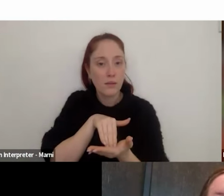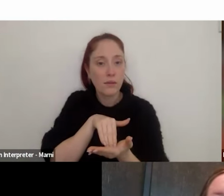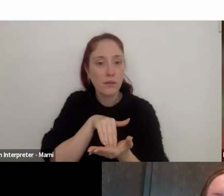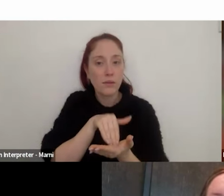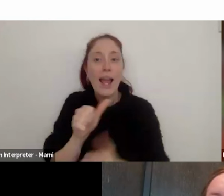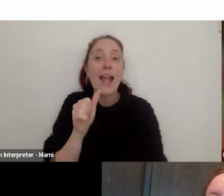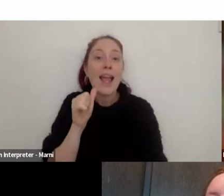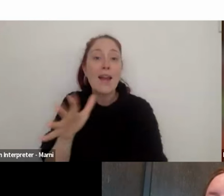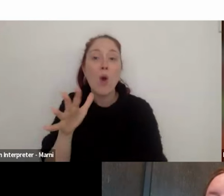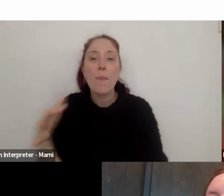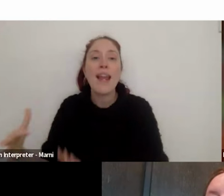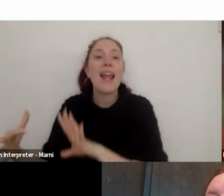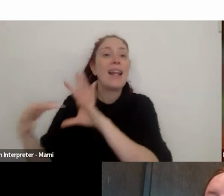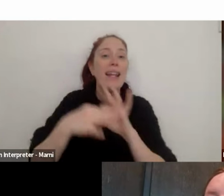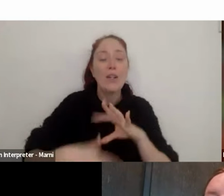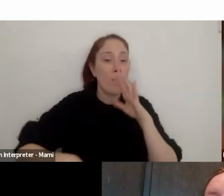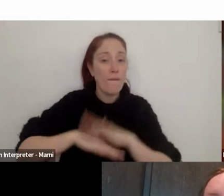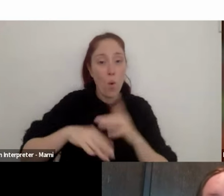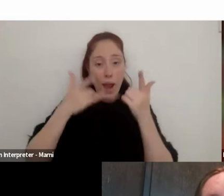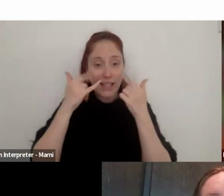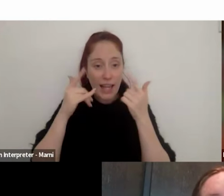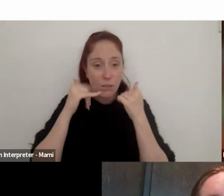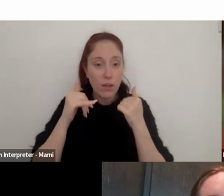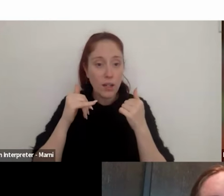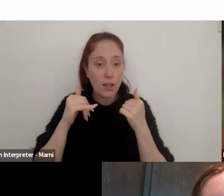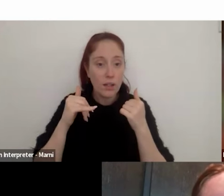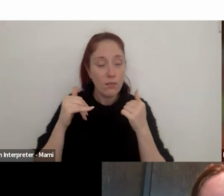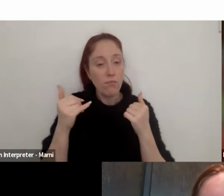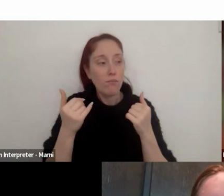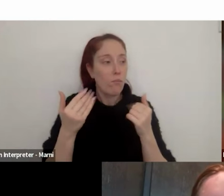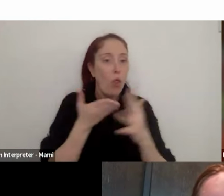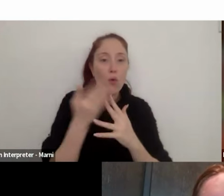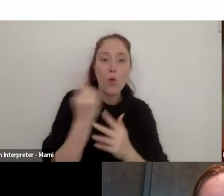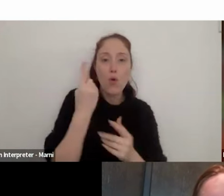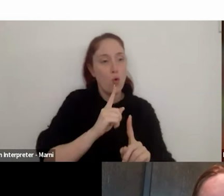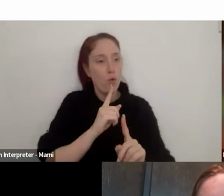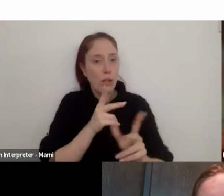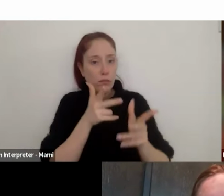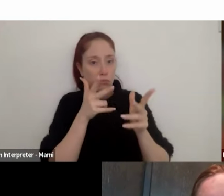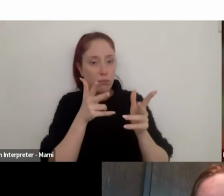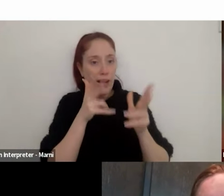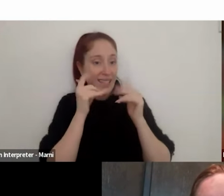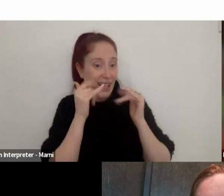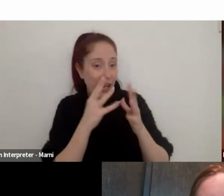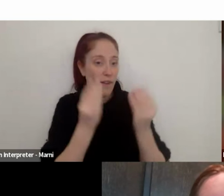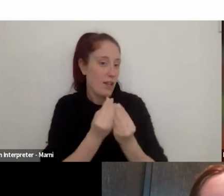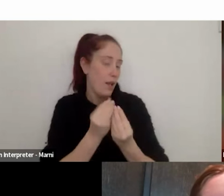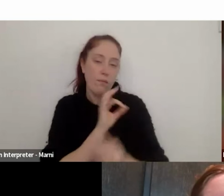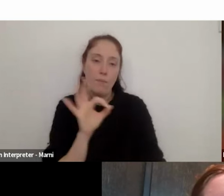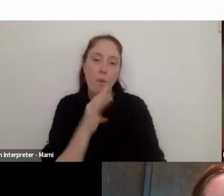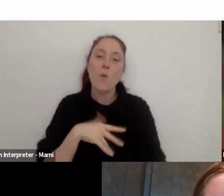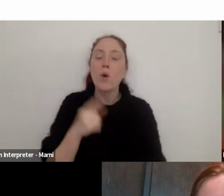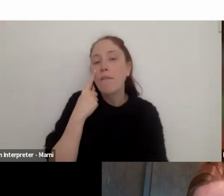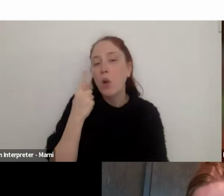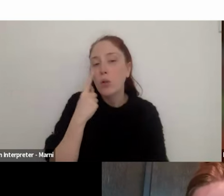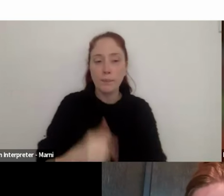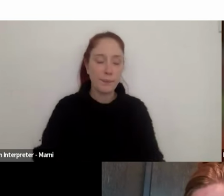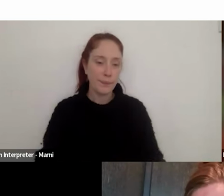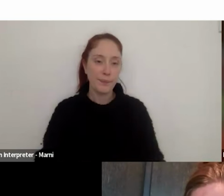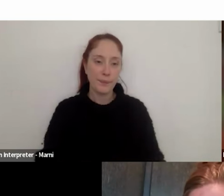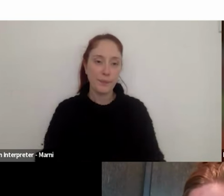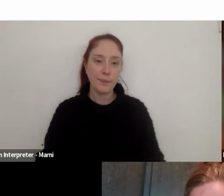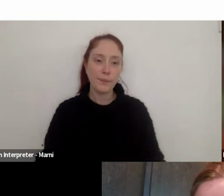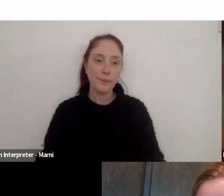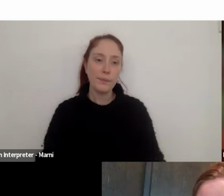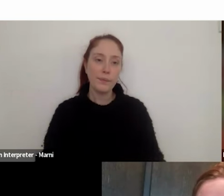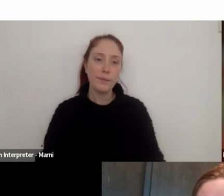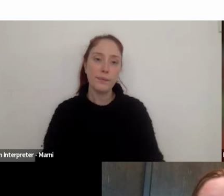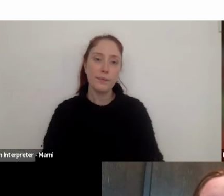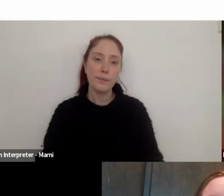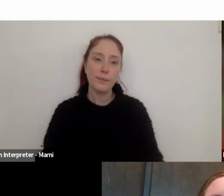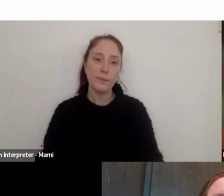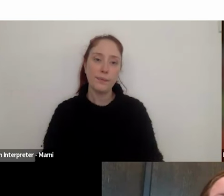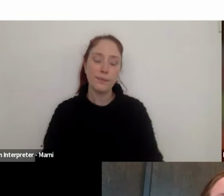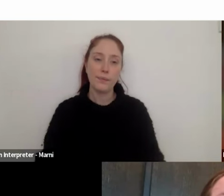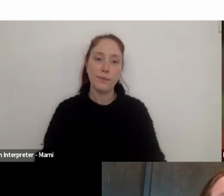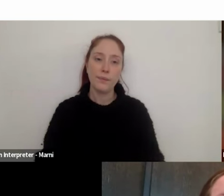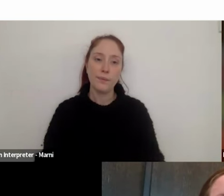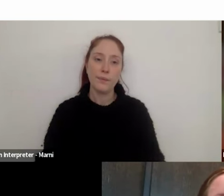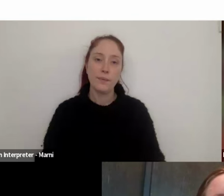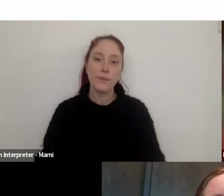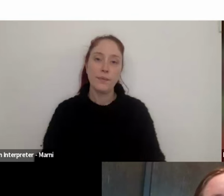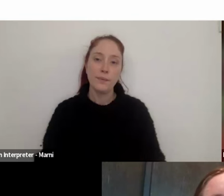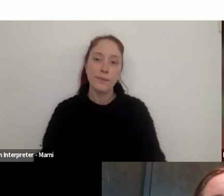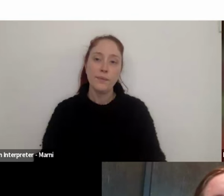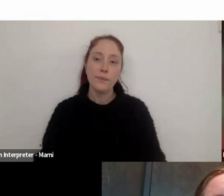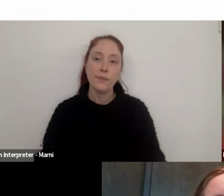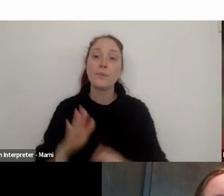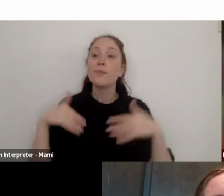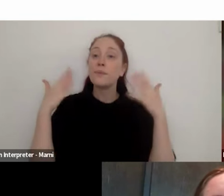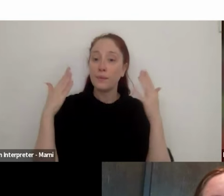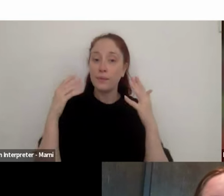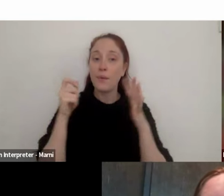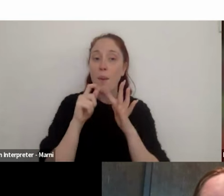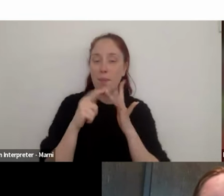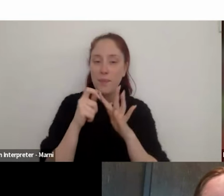the assessment by our industry advisers. >> So, we will be convening in industry advice